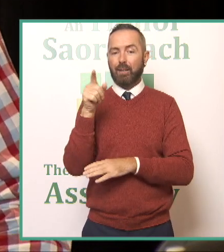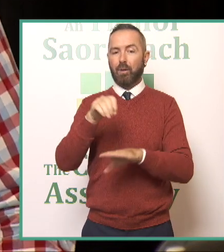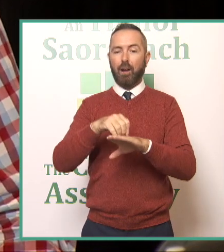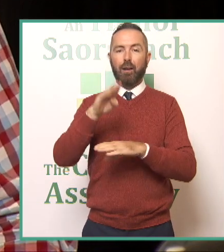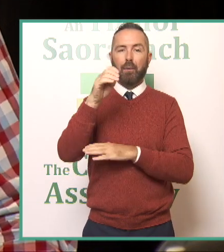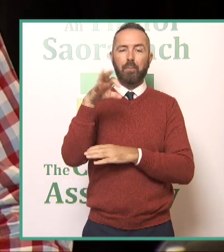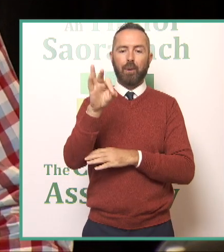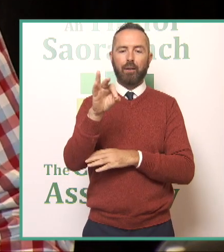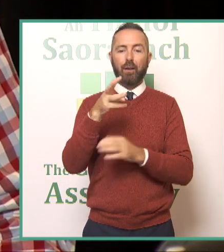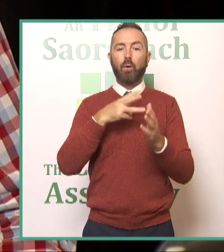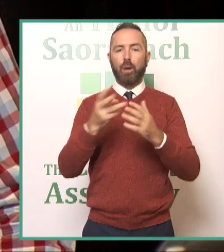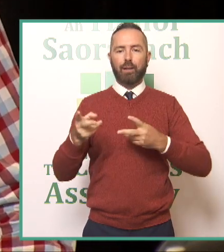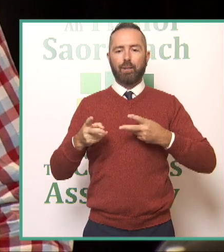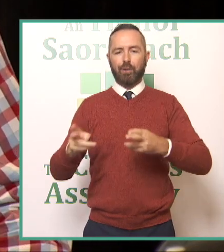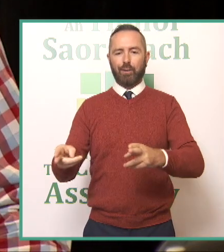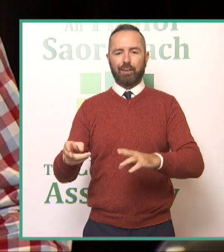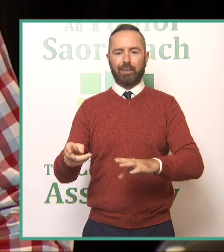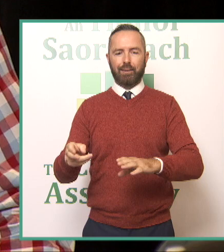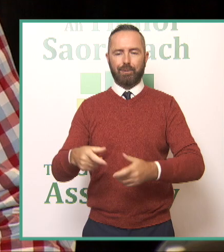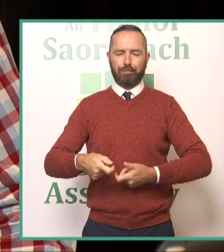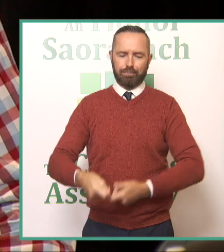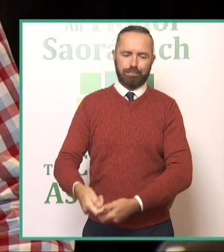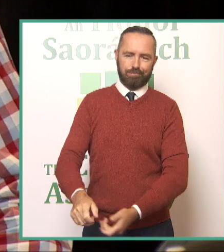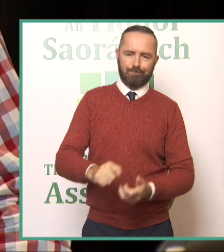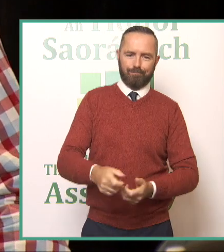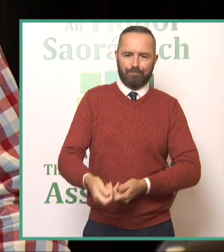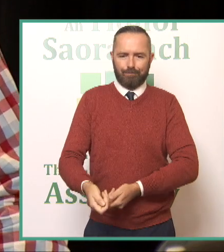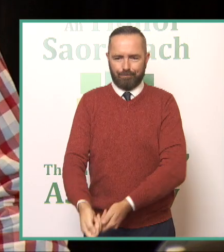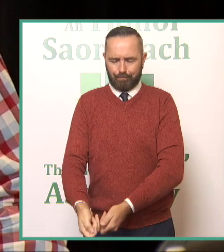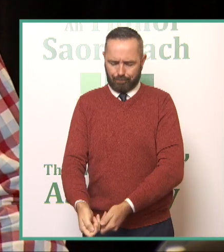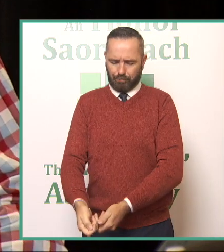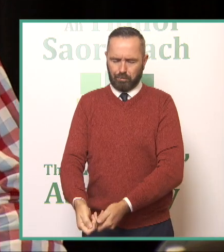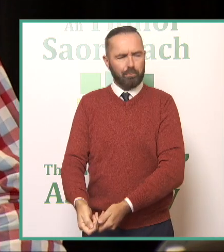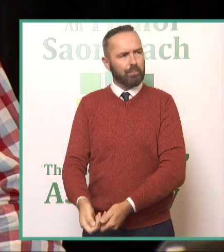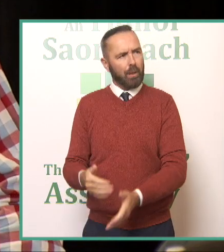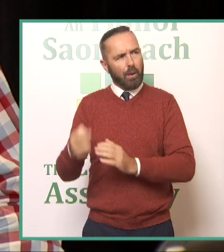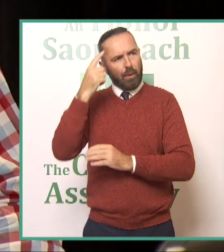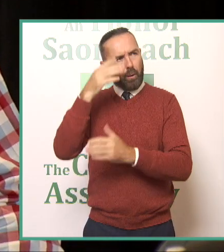and as they were calling they came on down in the bag they came on what they taught initially was a pile of sticks.